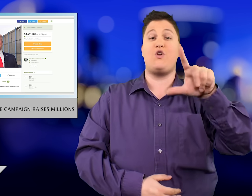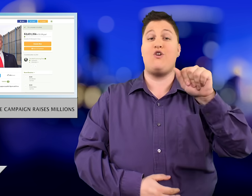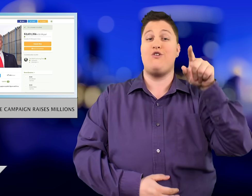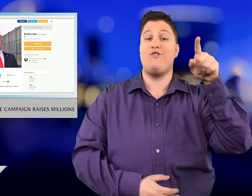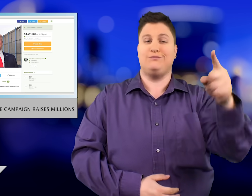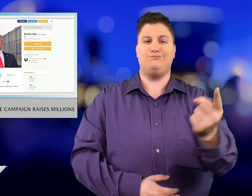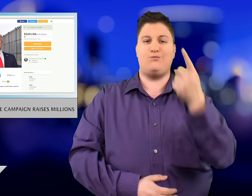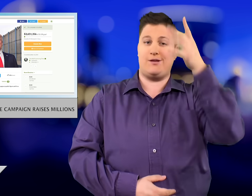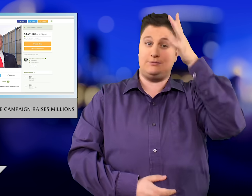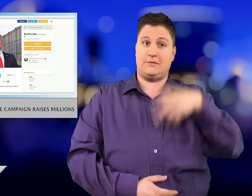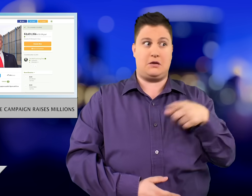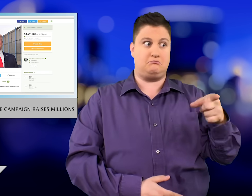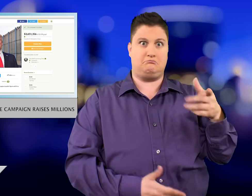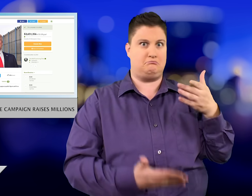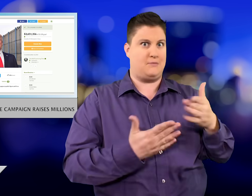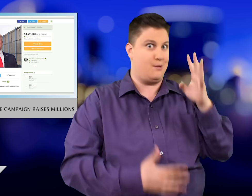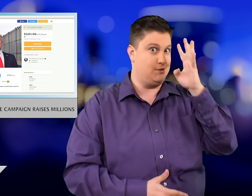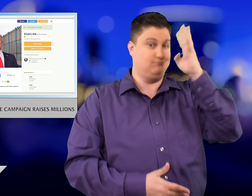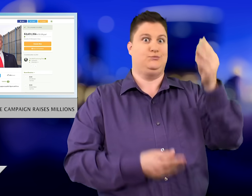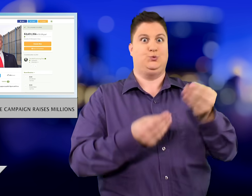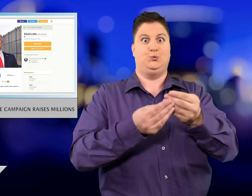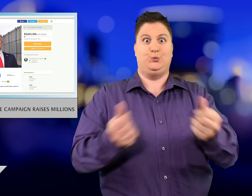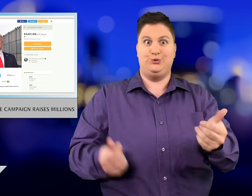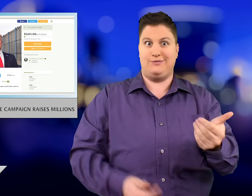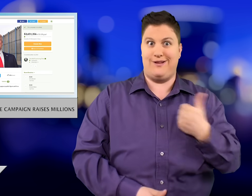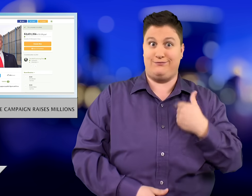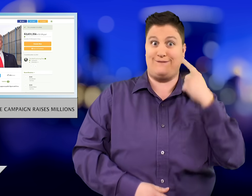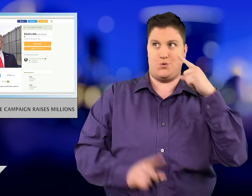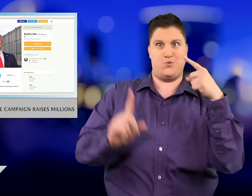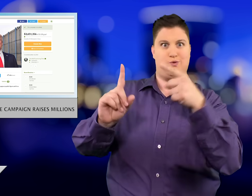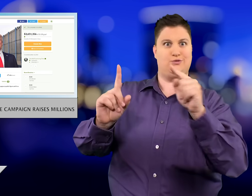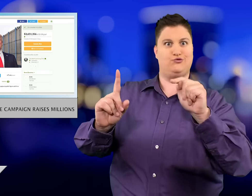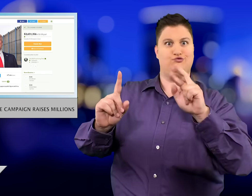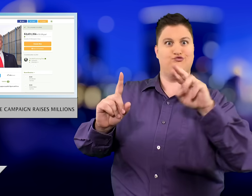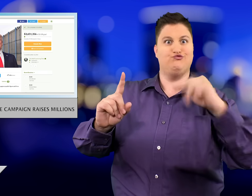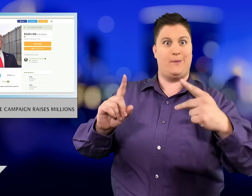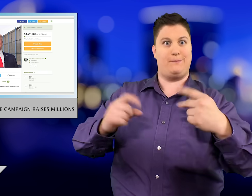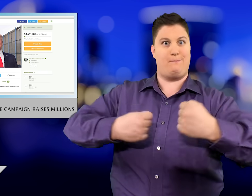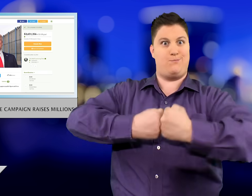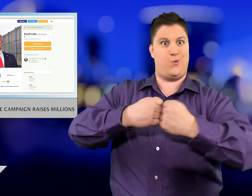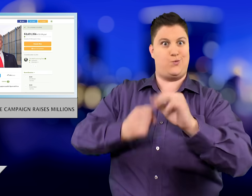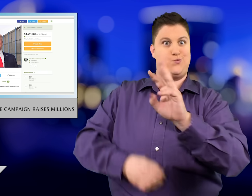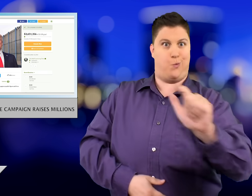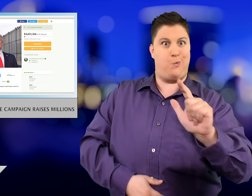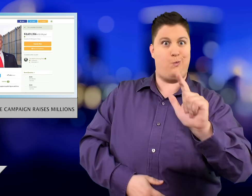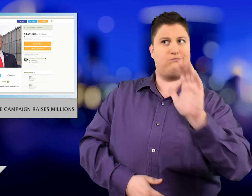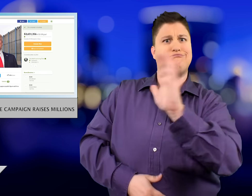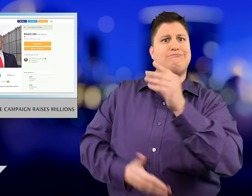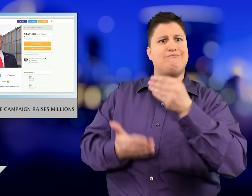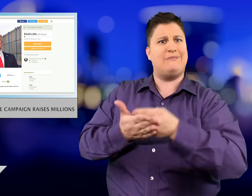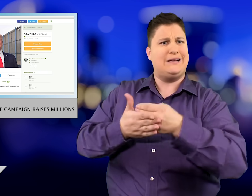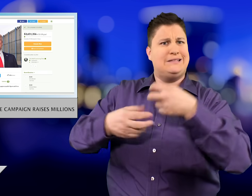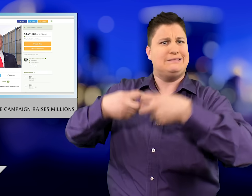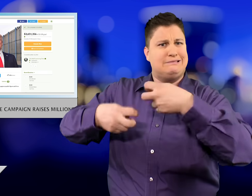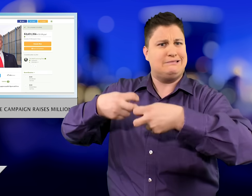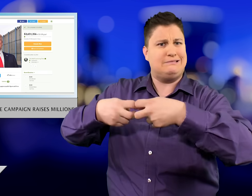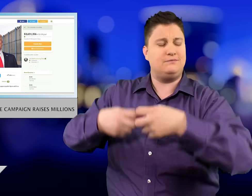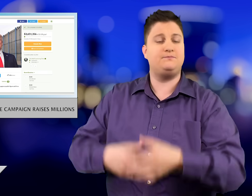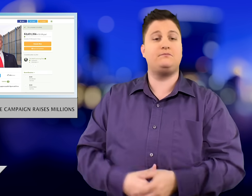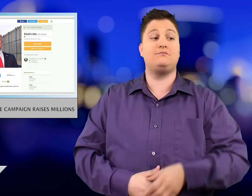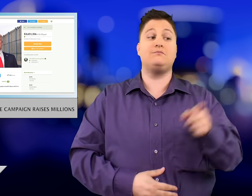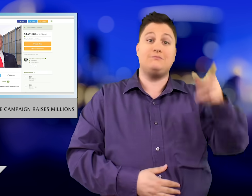One Florida man may have a solution to Trump's border wall funding problem.